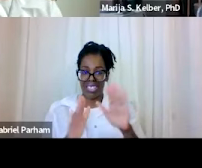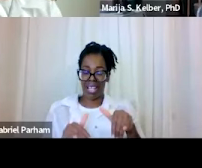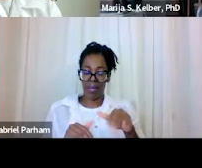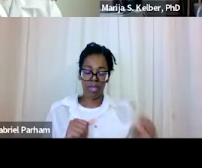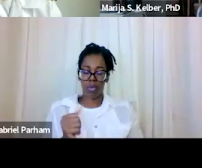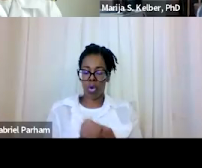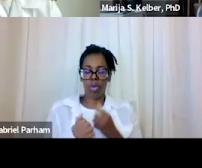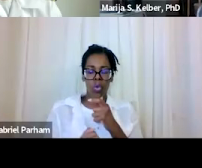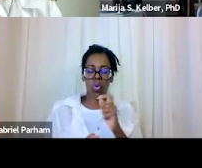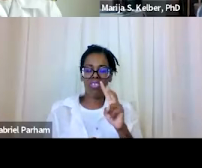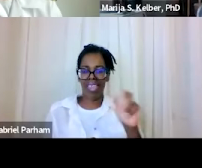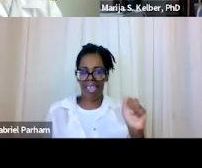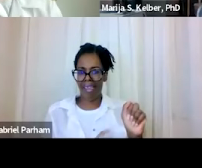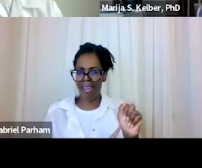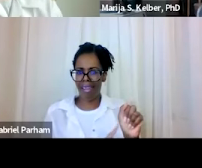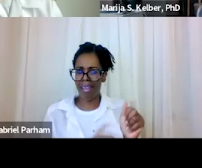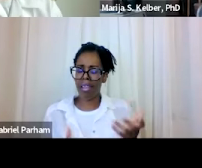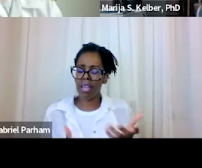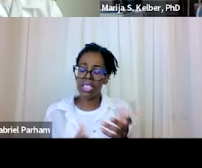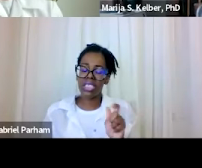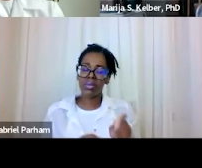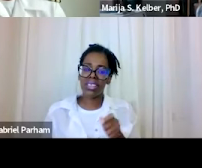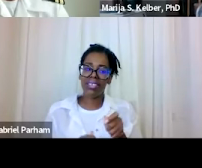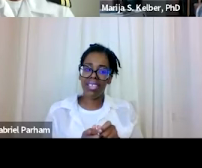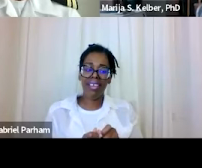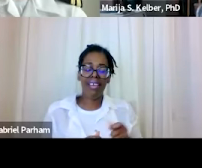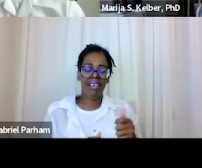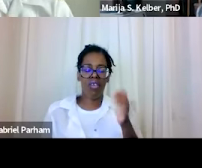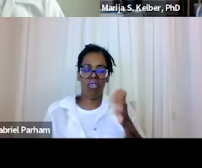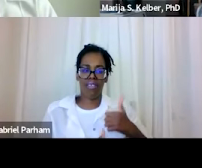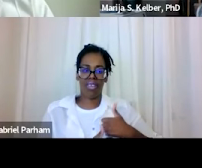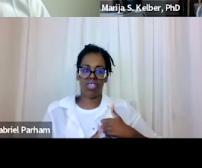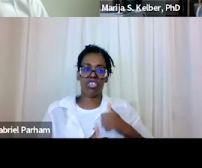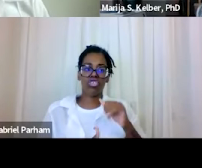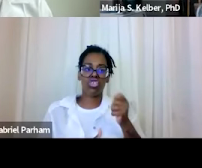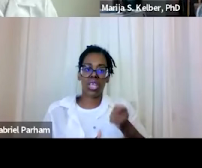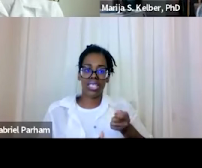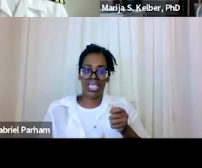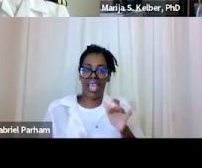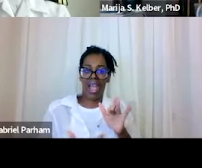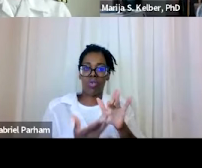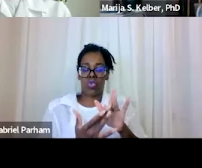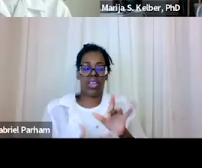And so really very specifically, Veterans Justice Outreach Coordinators are key partners